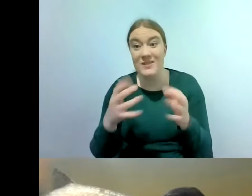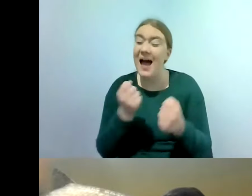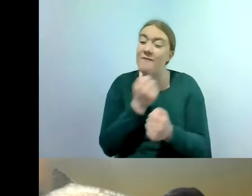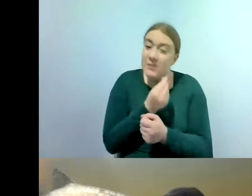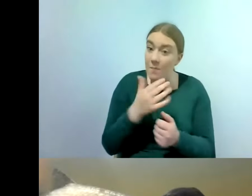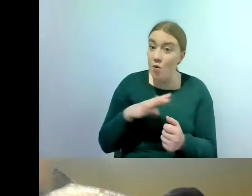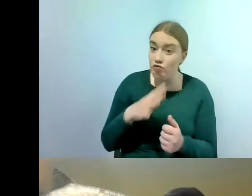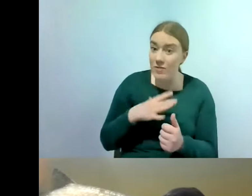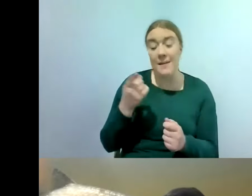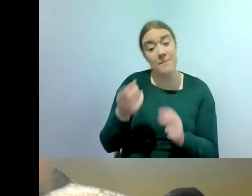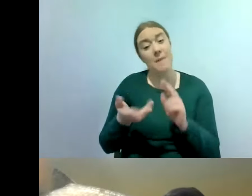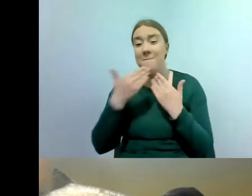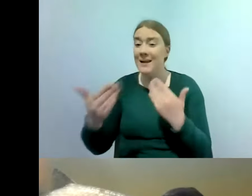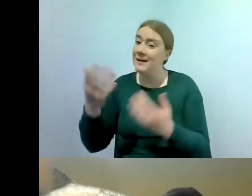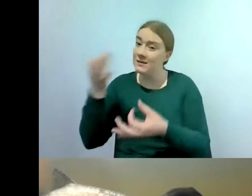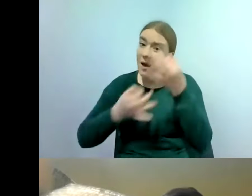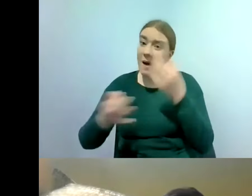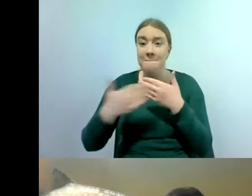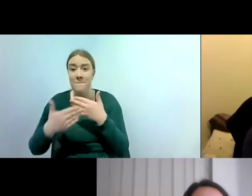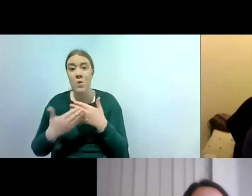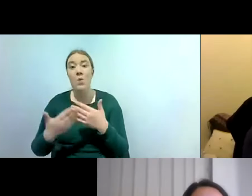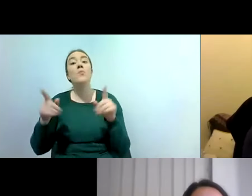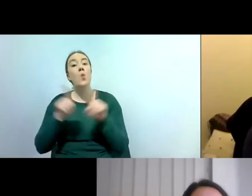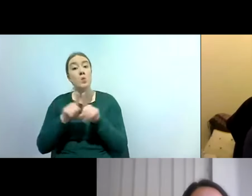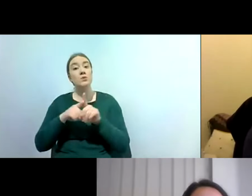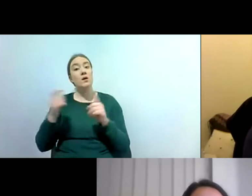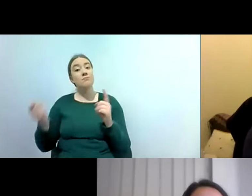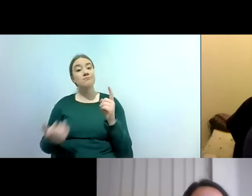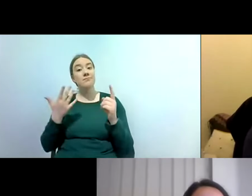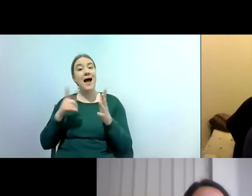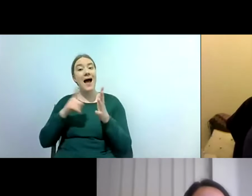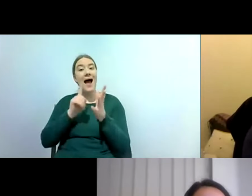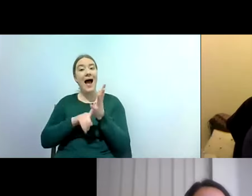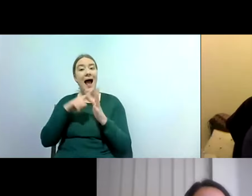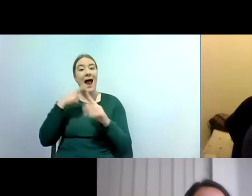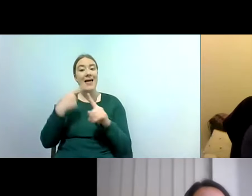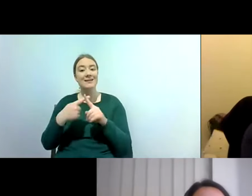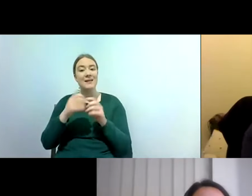and we'll also be joined on screen by alex ball who is a member of the unlocking the